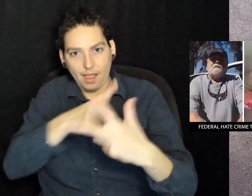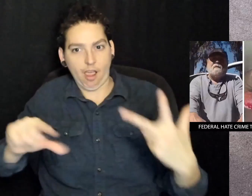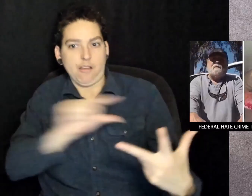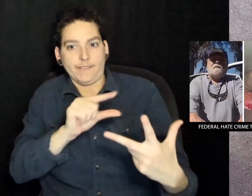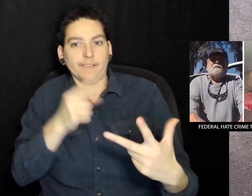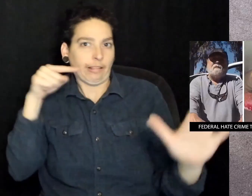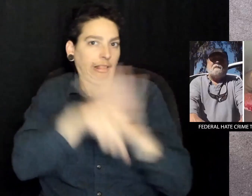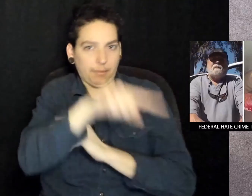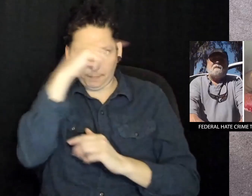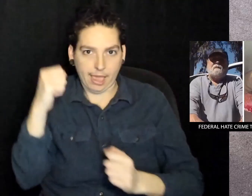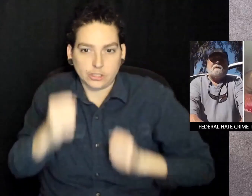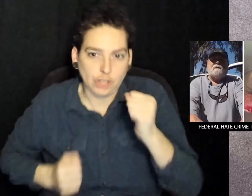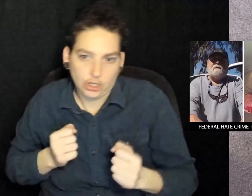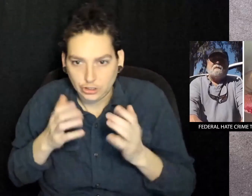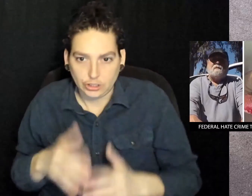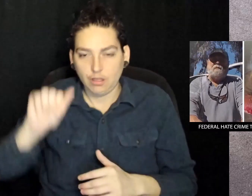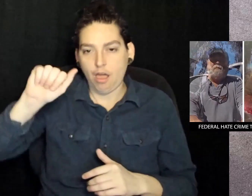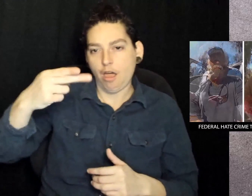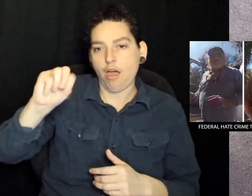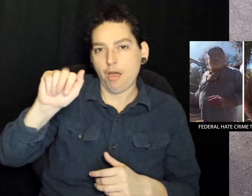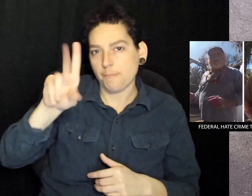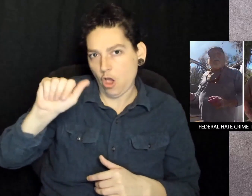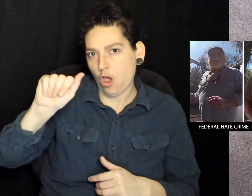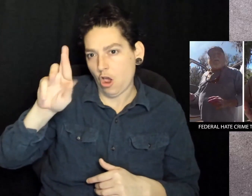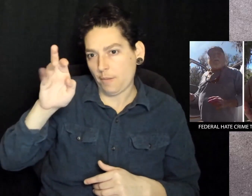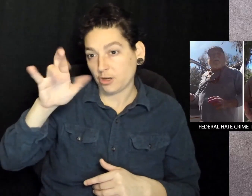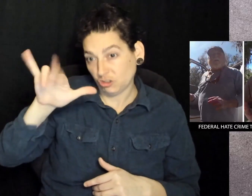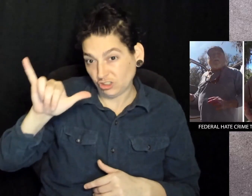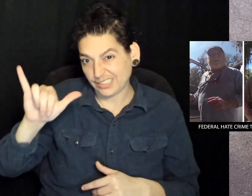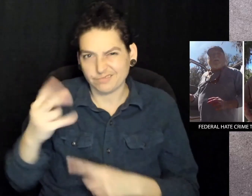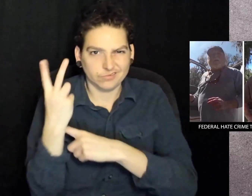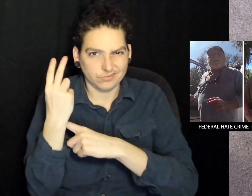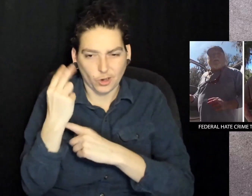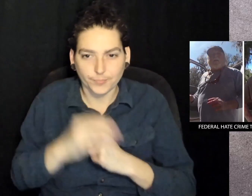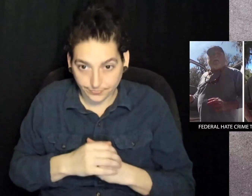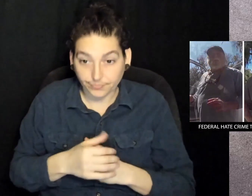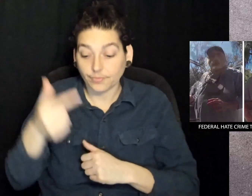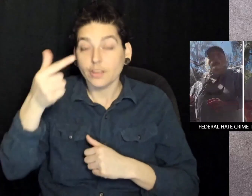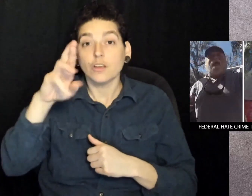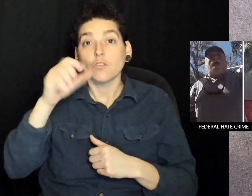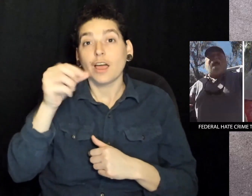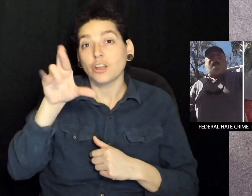hate crime trial for three men convicted of killing black jogger Ahmaud Arbery two years ago